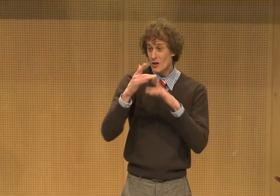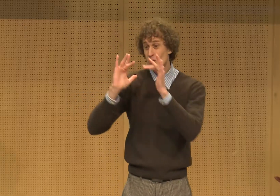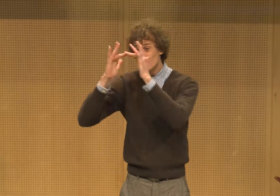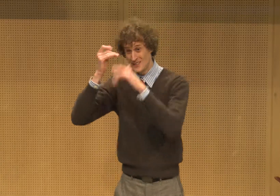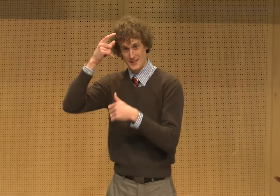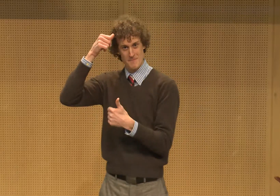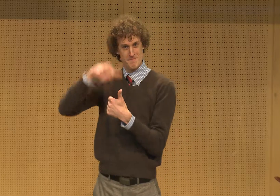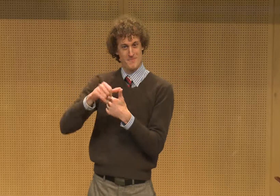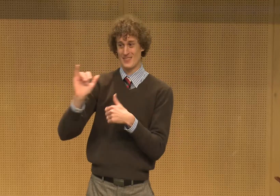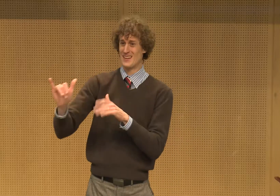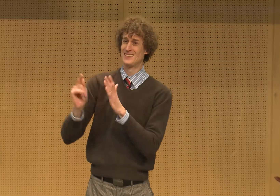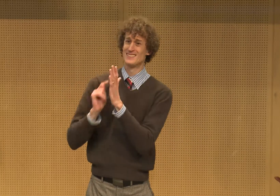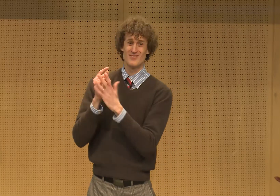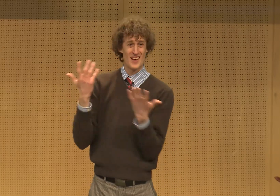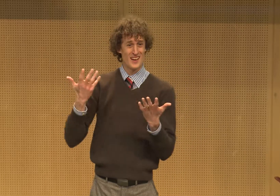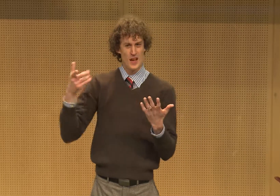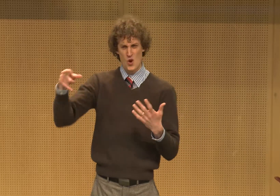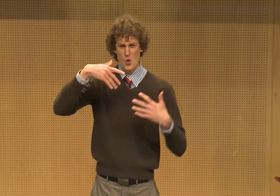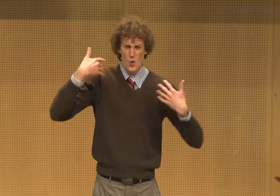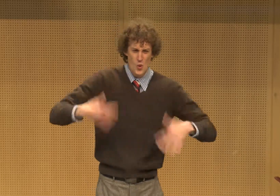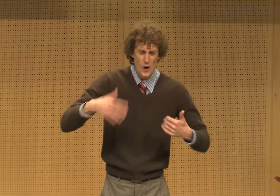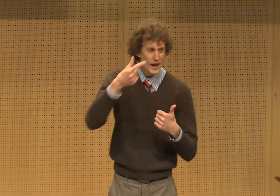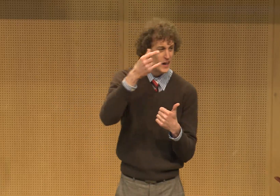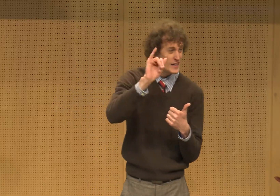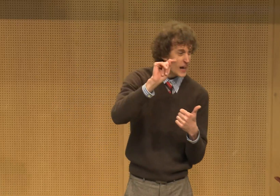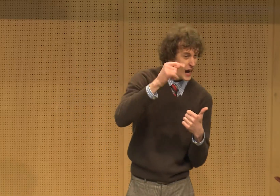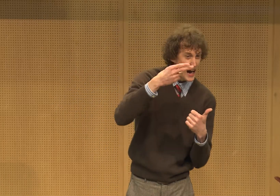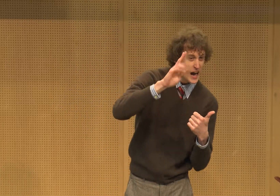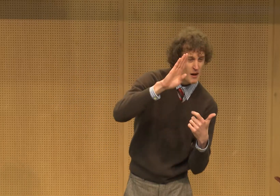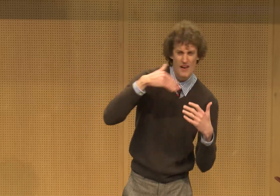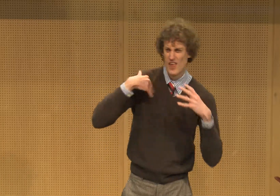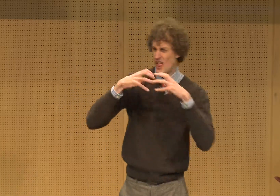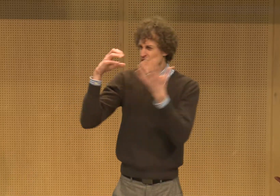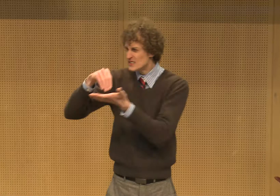that programming languages, you can see here as you see here.